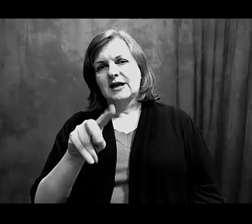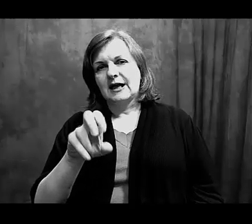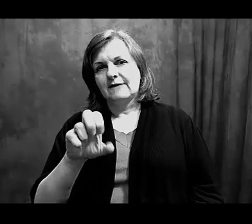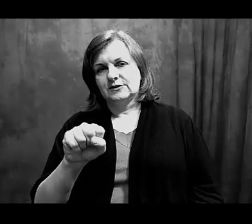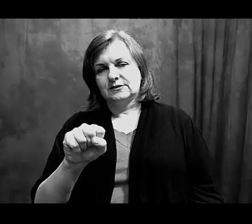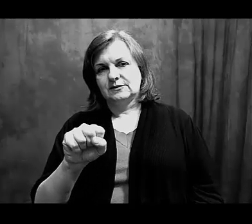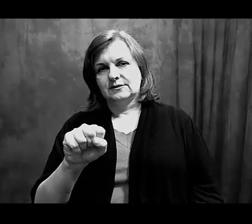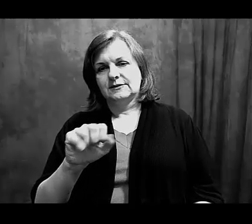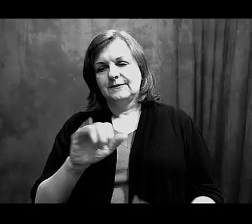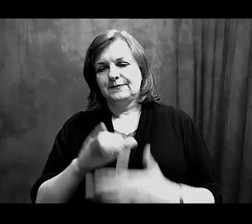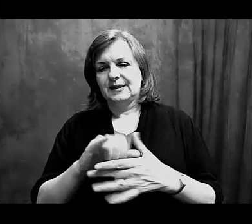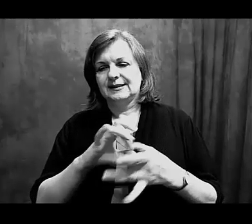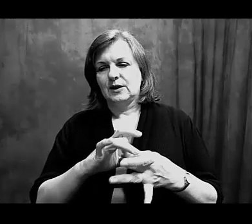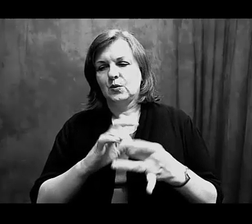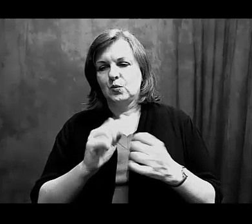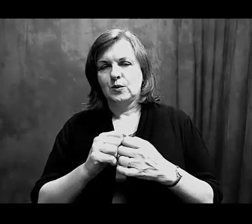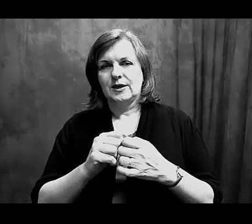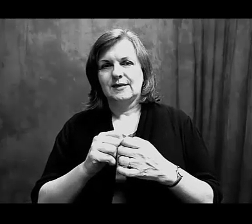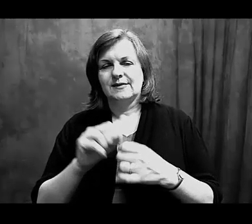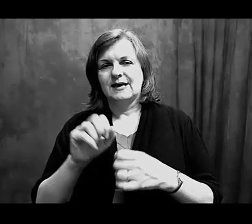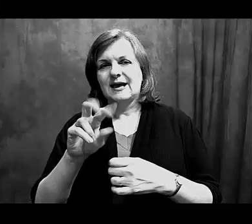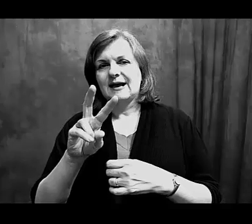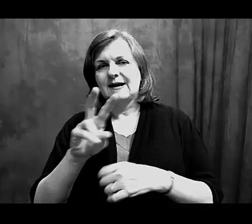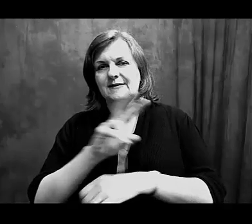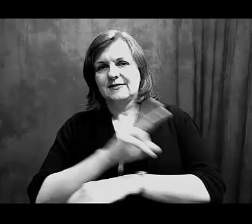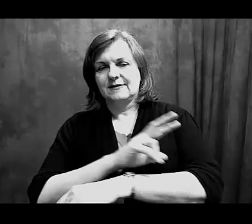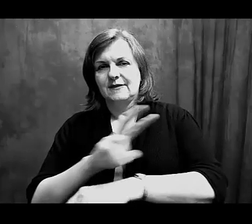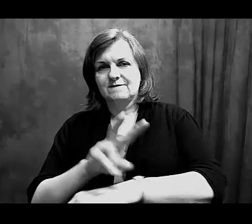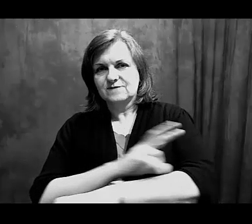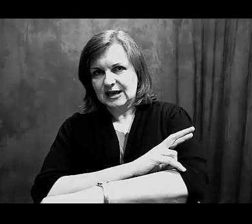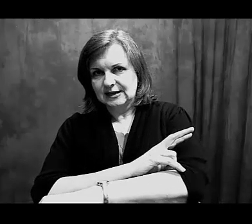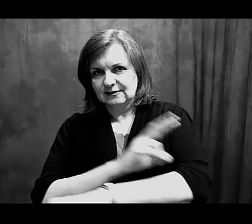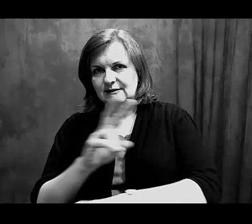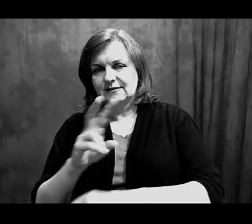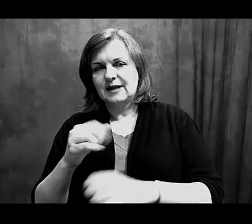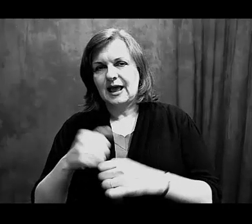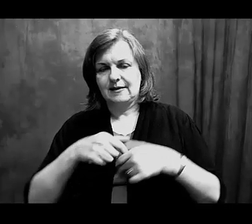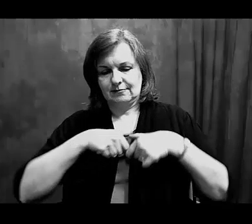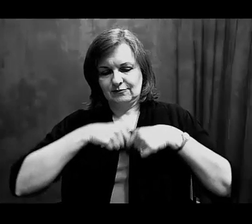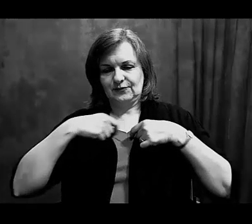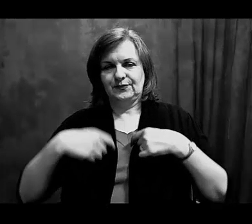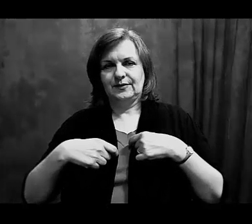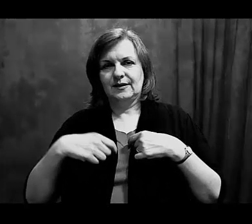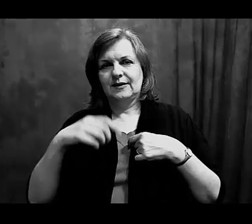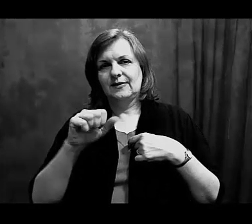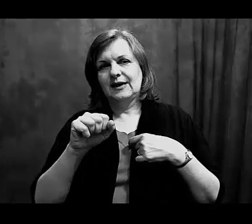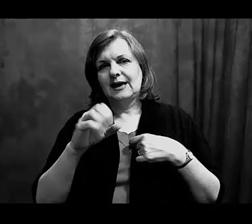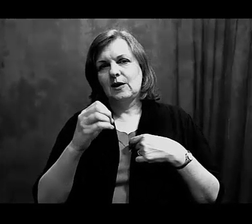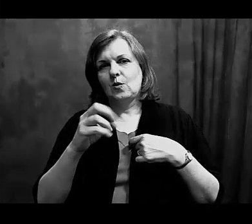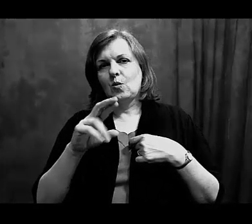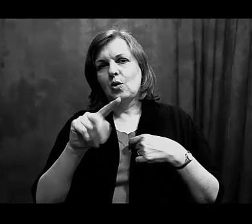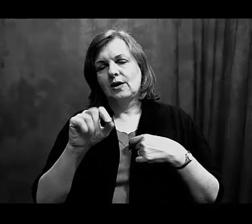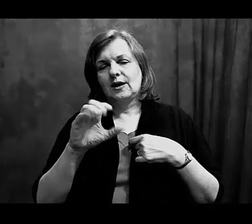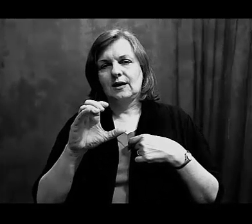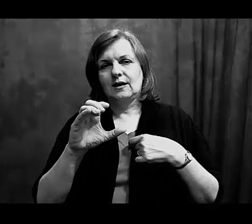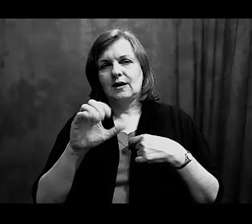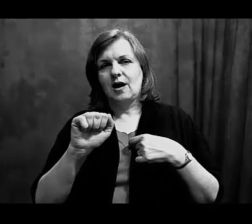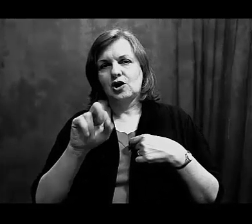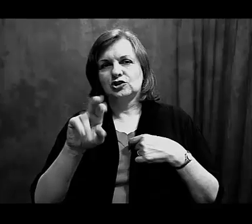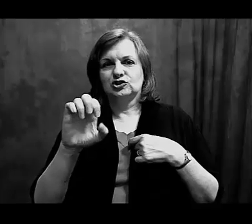and prevents back flow into our chambers or into our body itself so we have